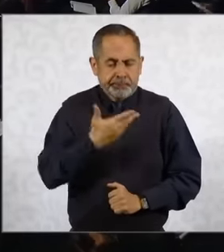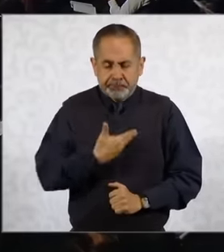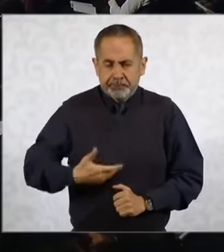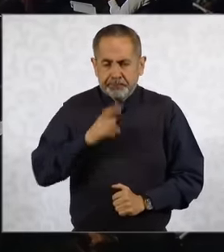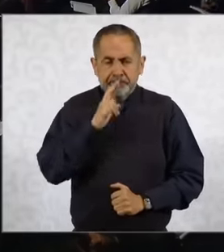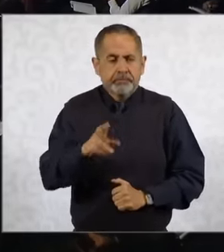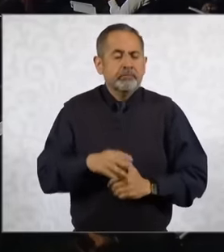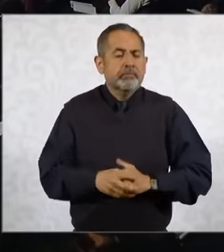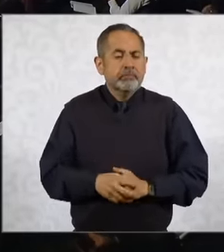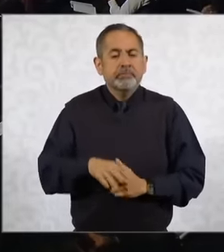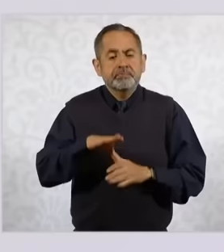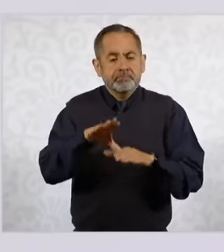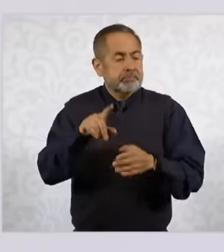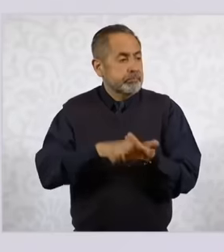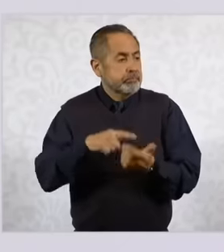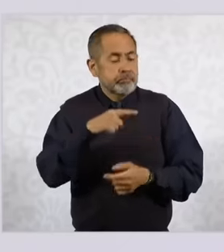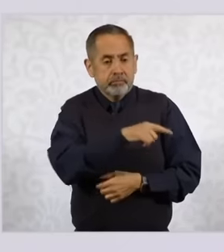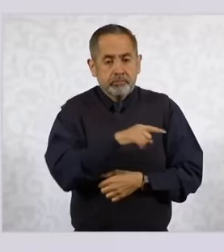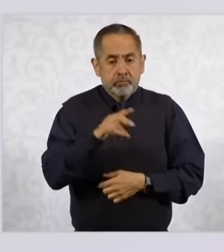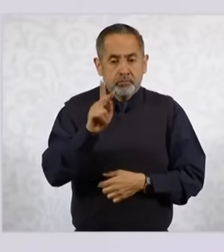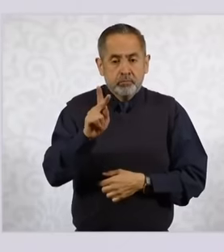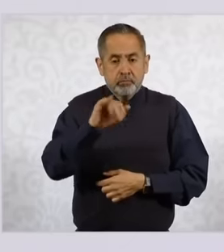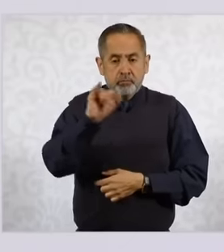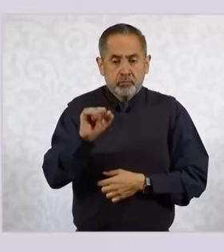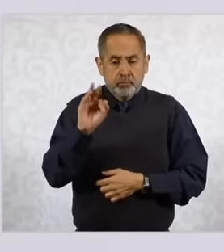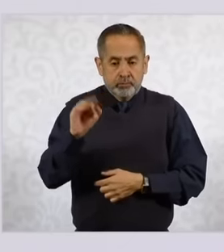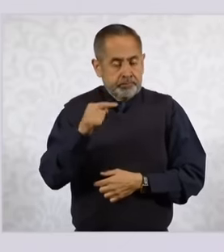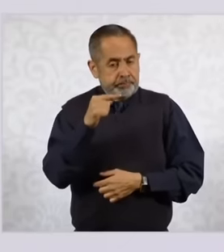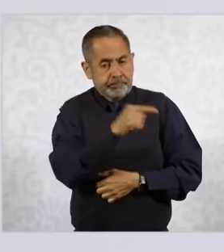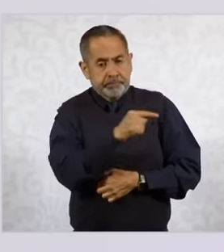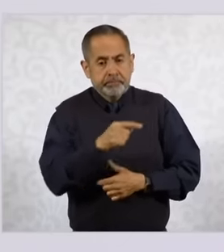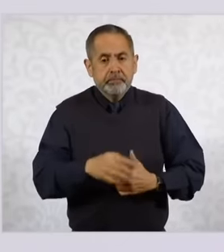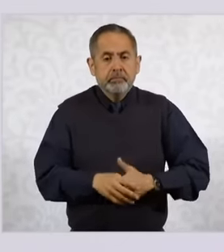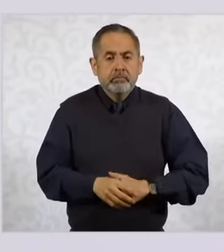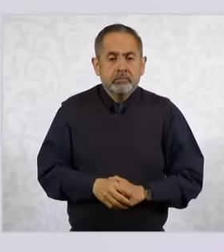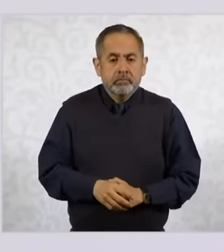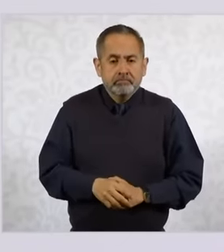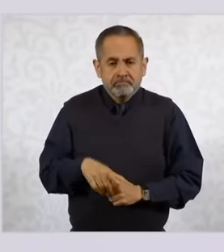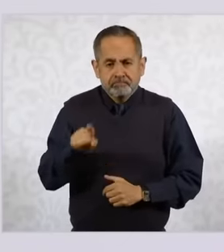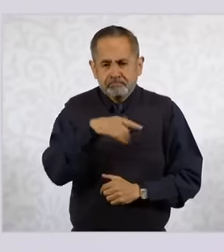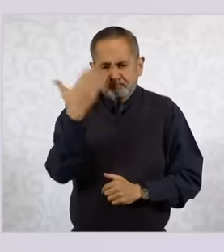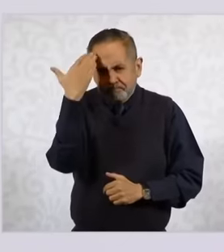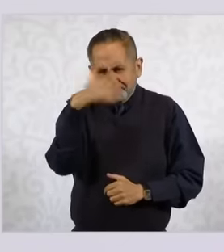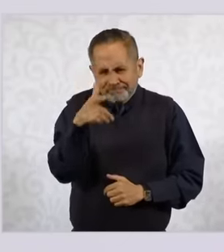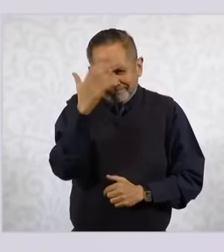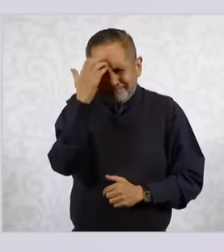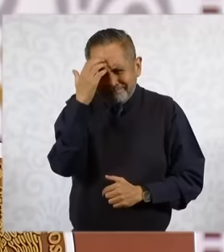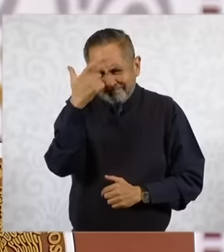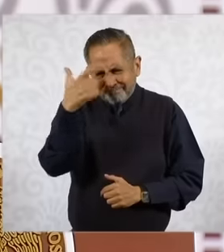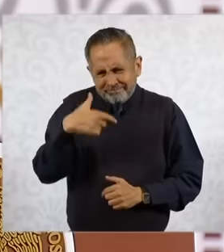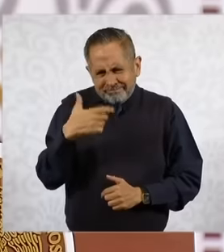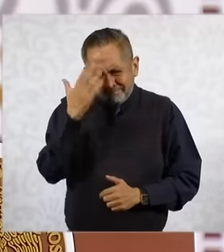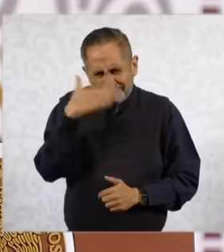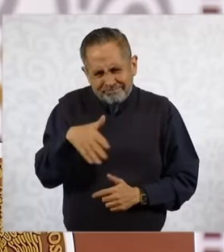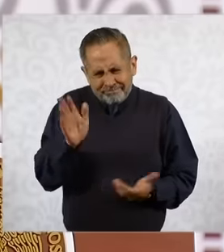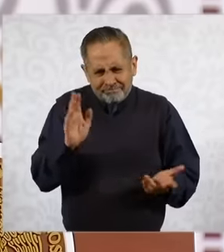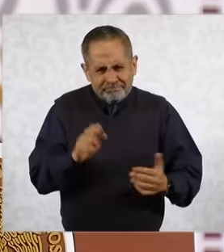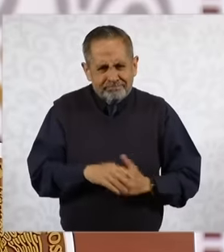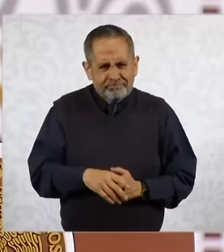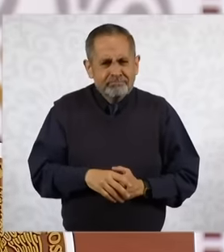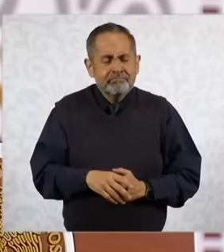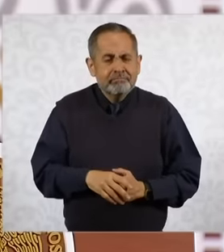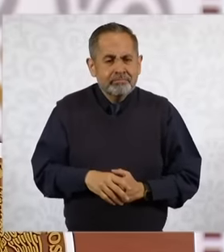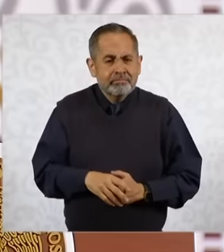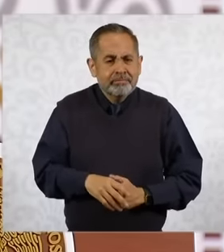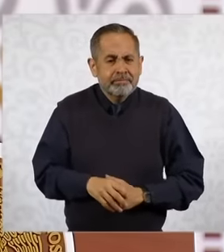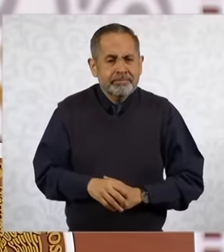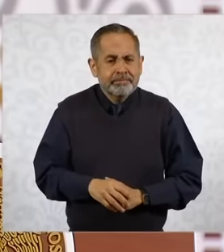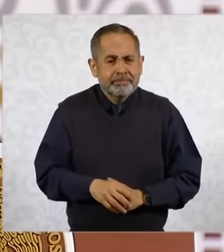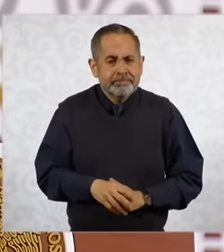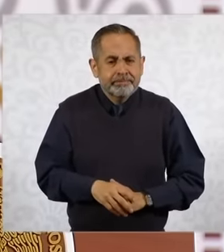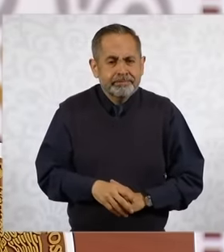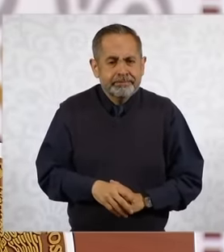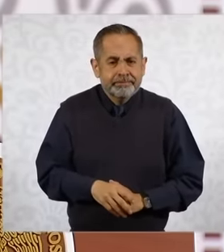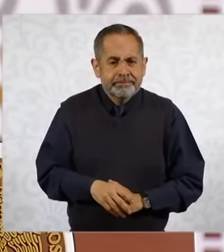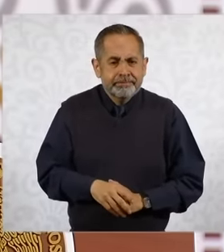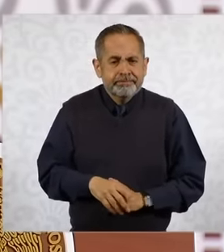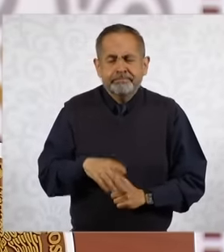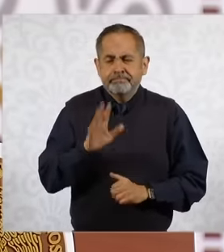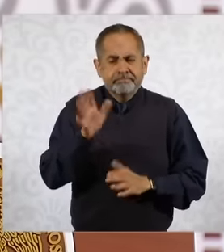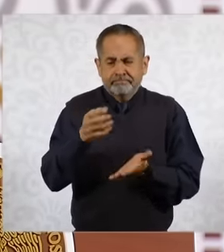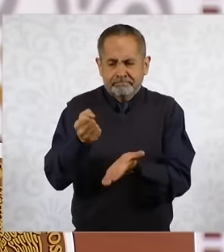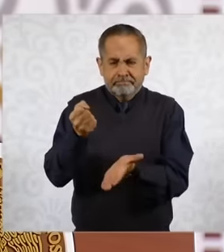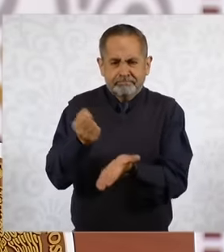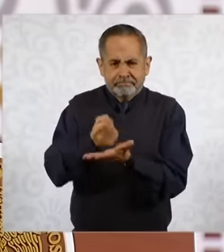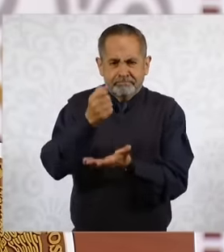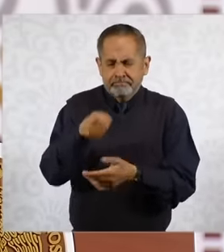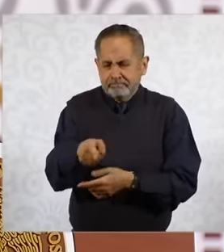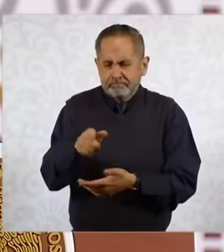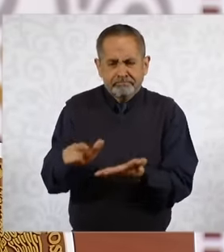, well, you already know our position. And in addition, there has already been approval of the Reform of the